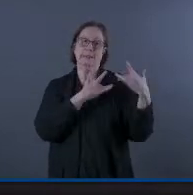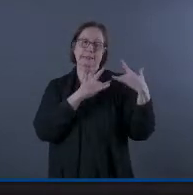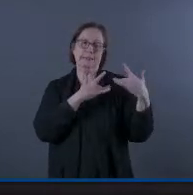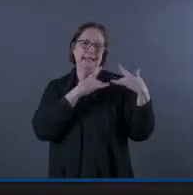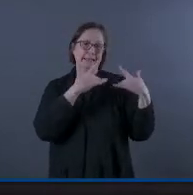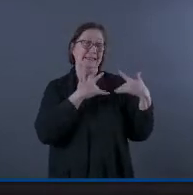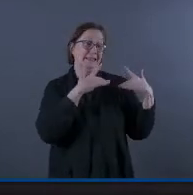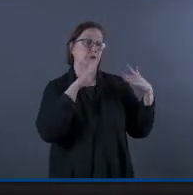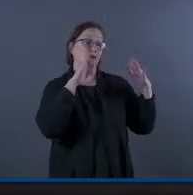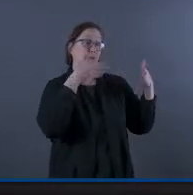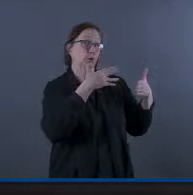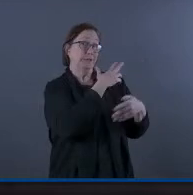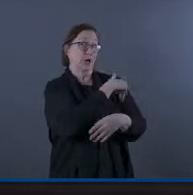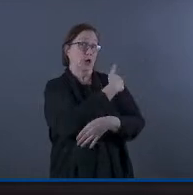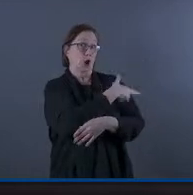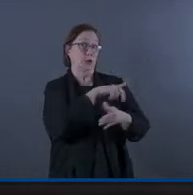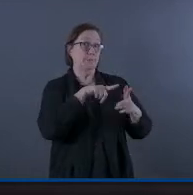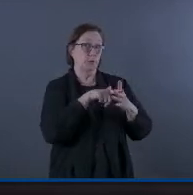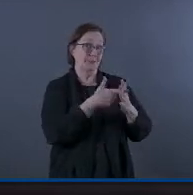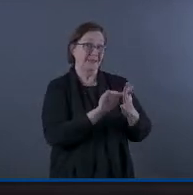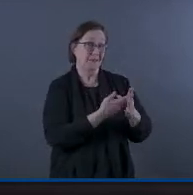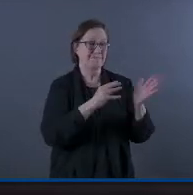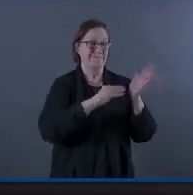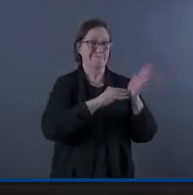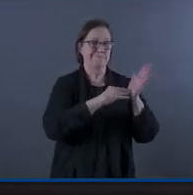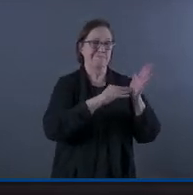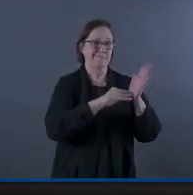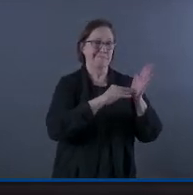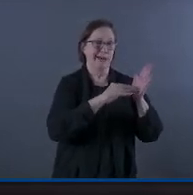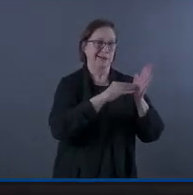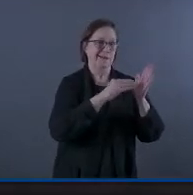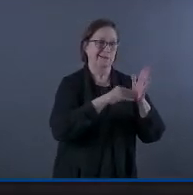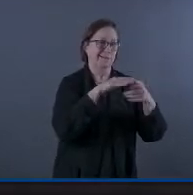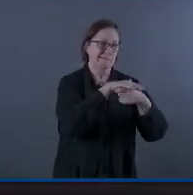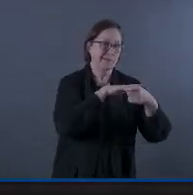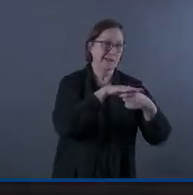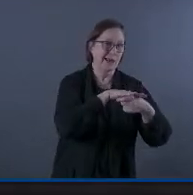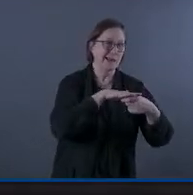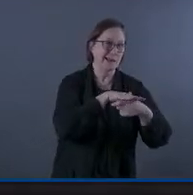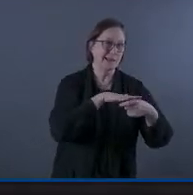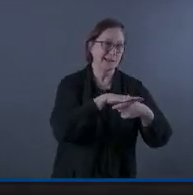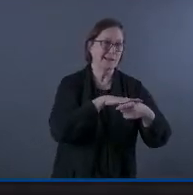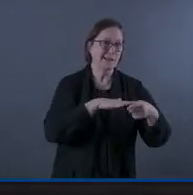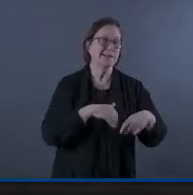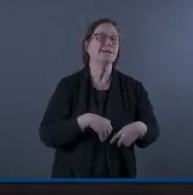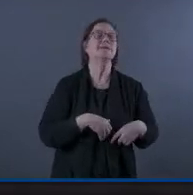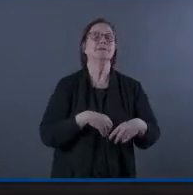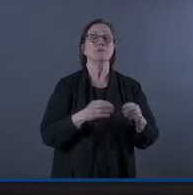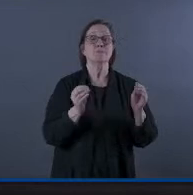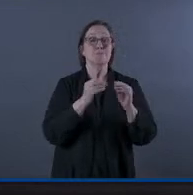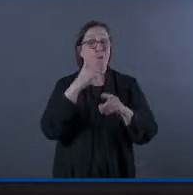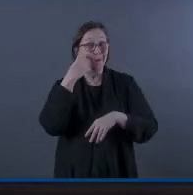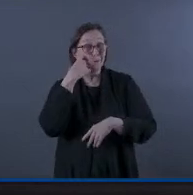certainly who meet the needs of lots of patients across the state of Washington. More recently as the state has tried to prop up